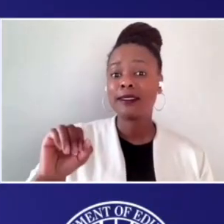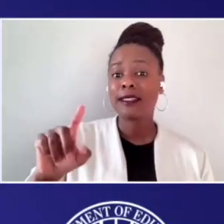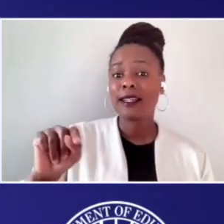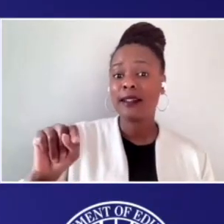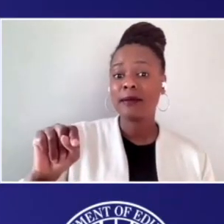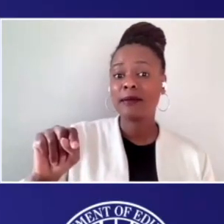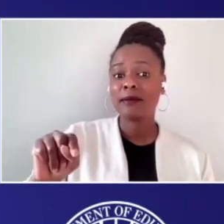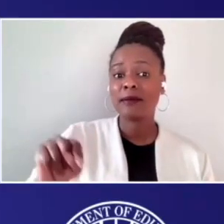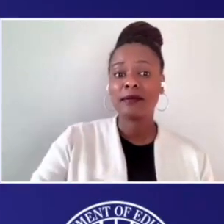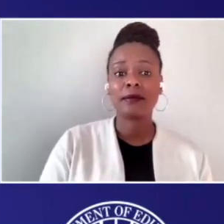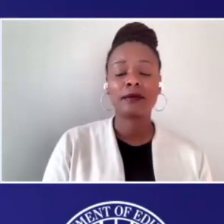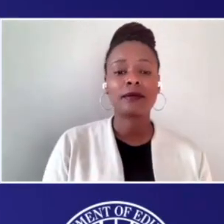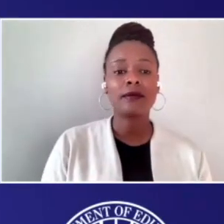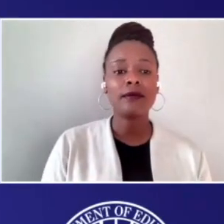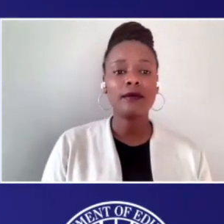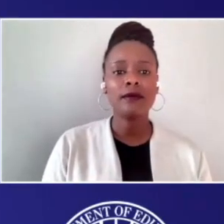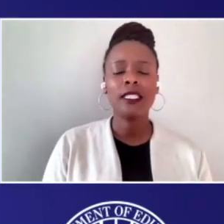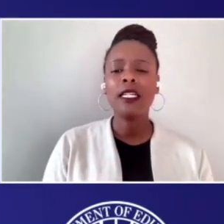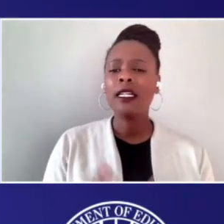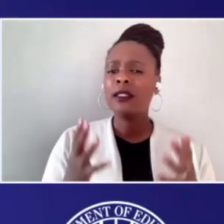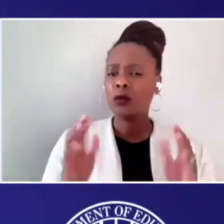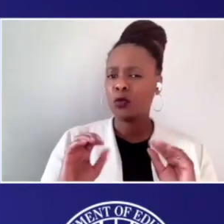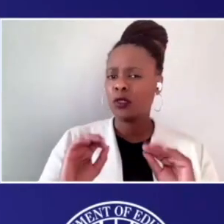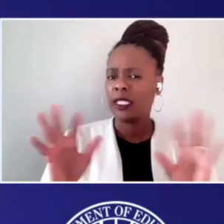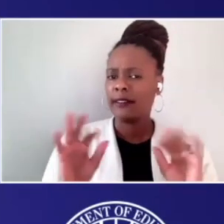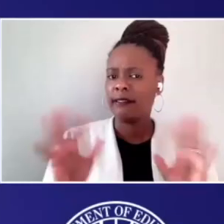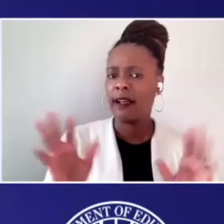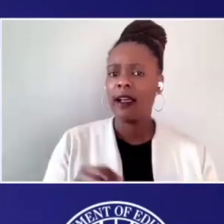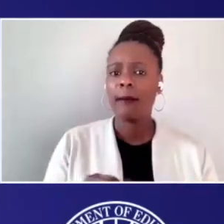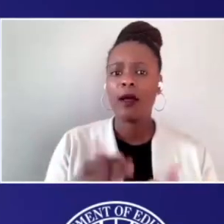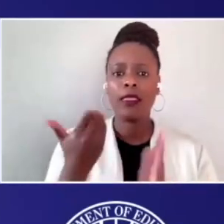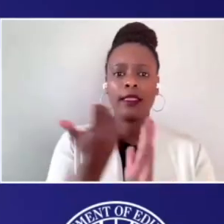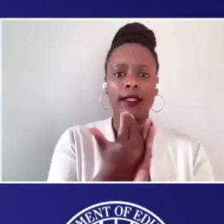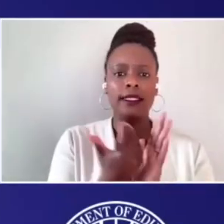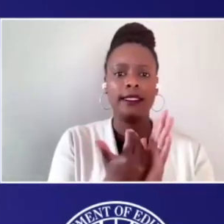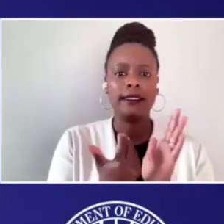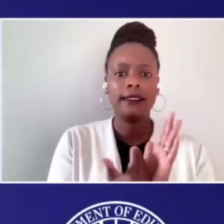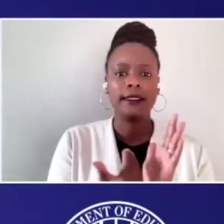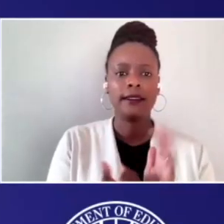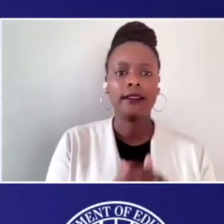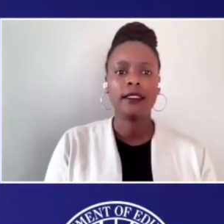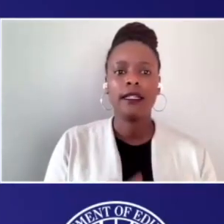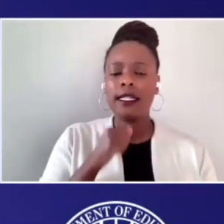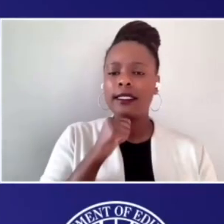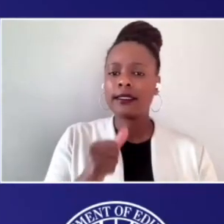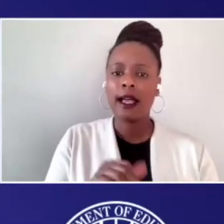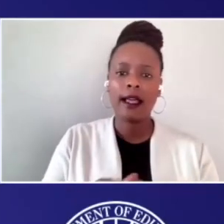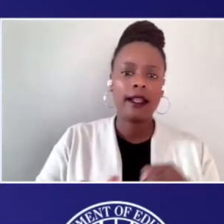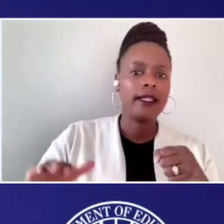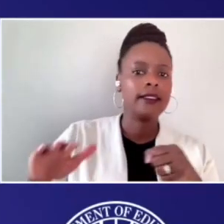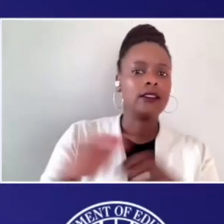And just to clarify on, you know, the list, the -- yes, we understand that it's not exhaustive, but it's the list that's set in place right